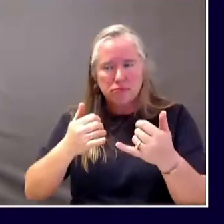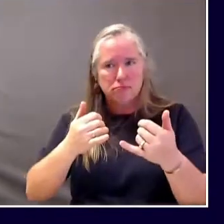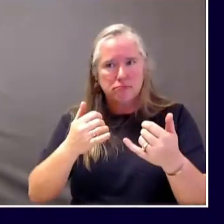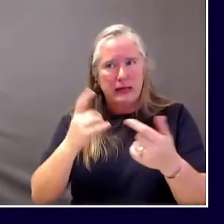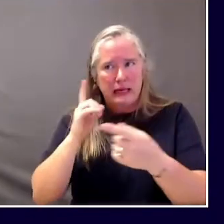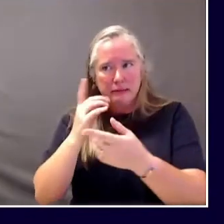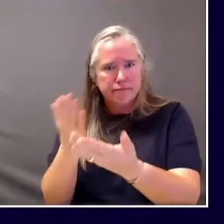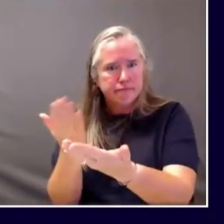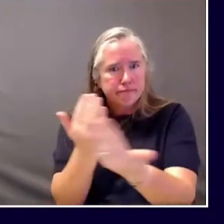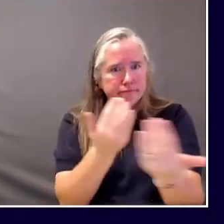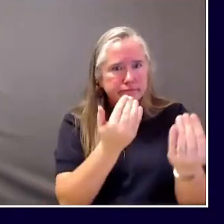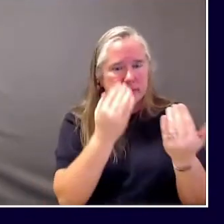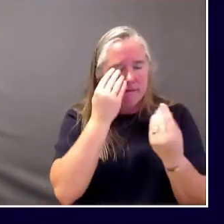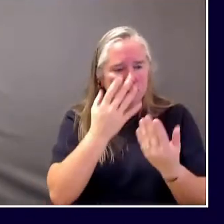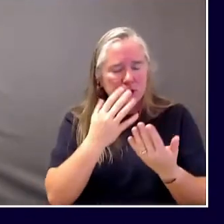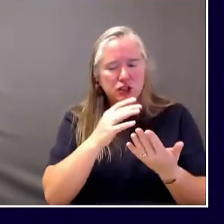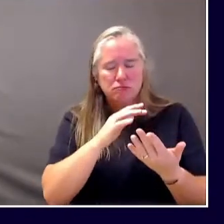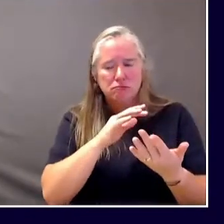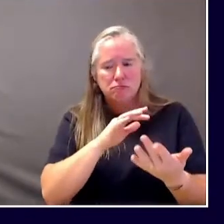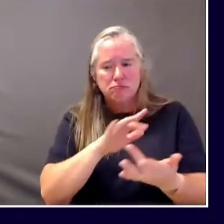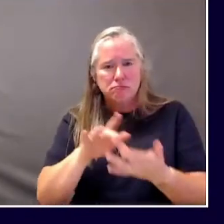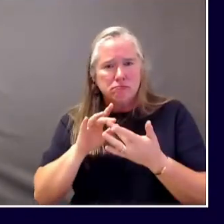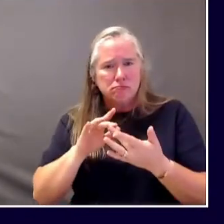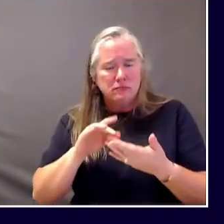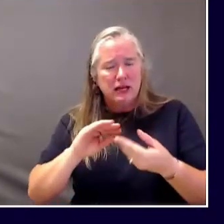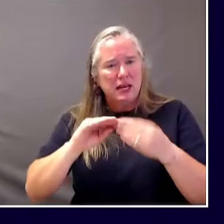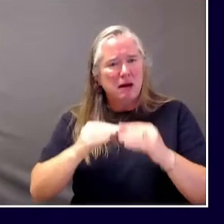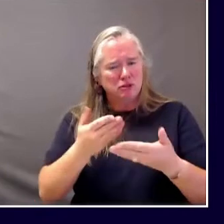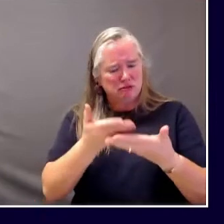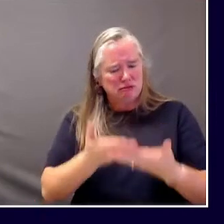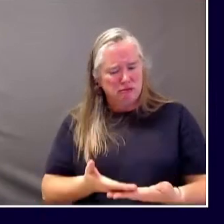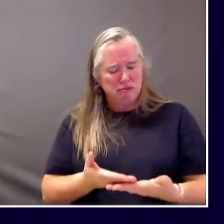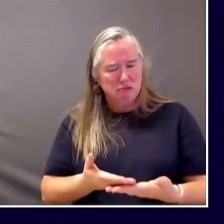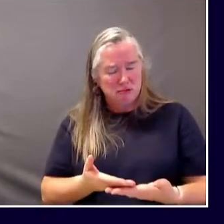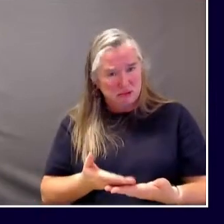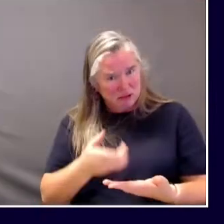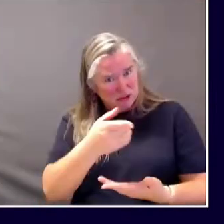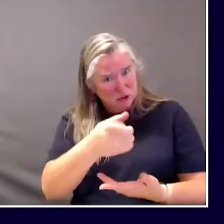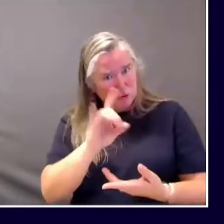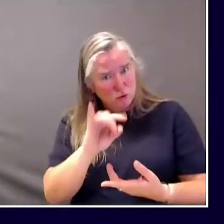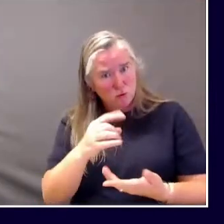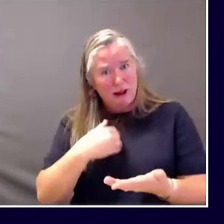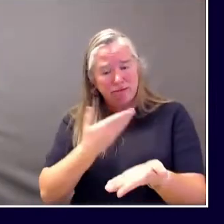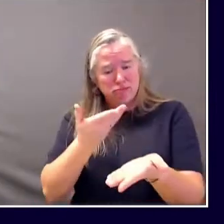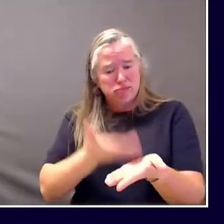where the community credit